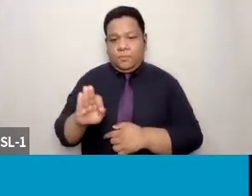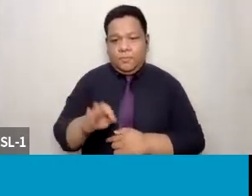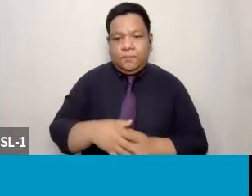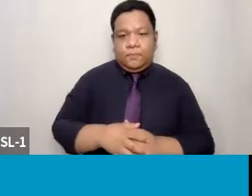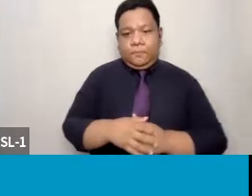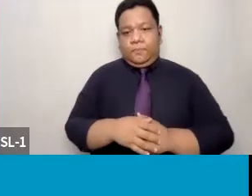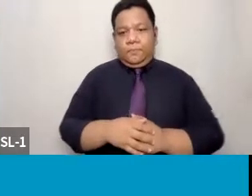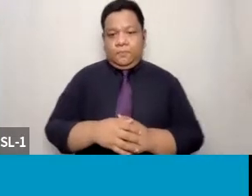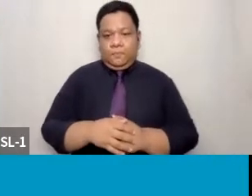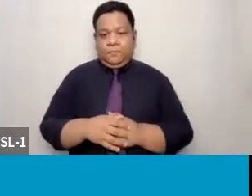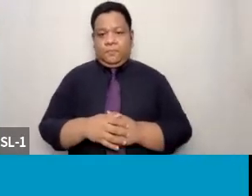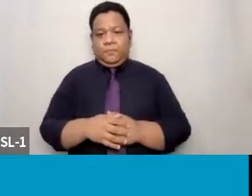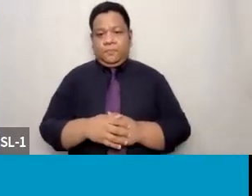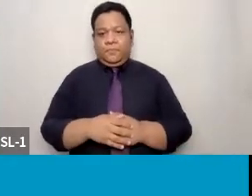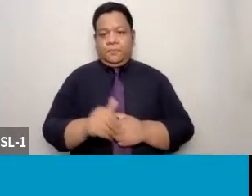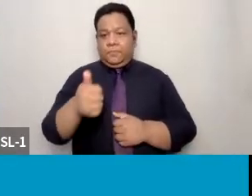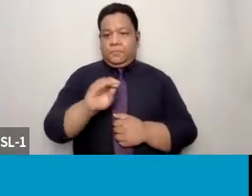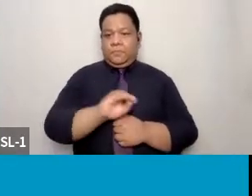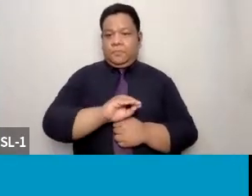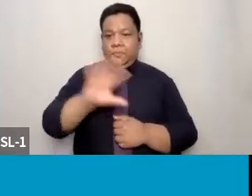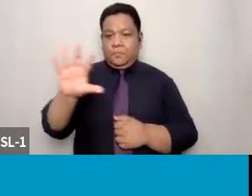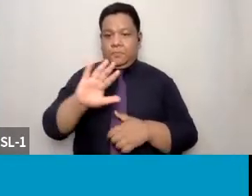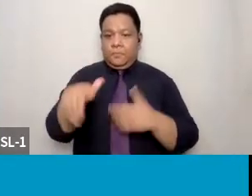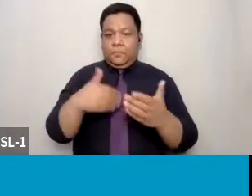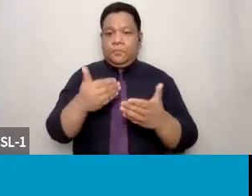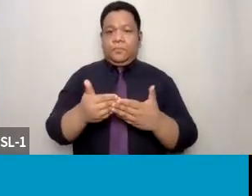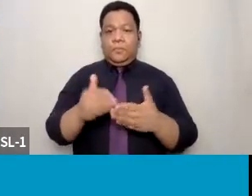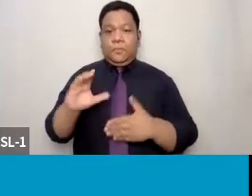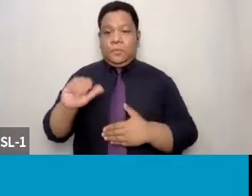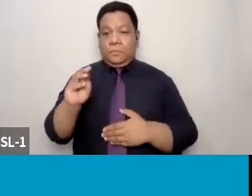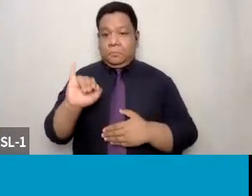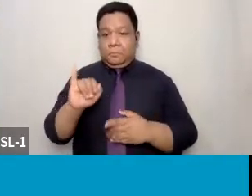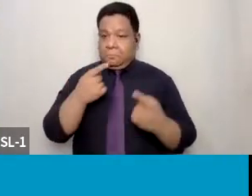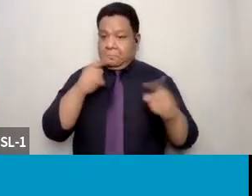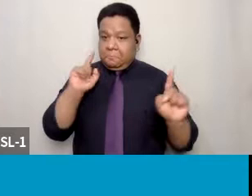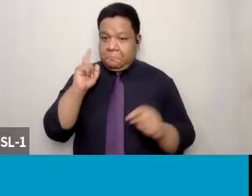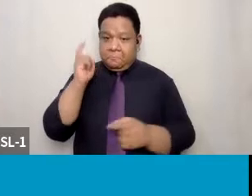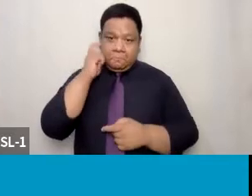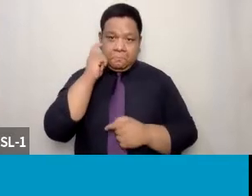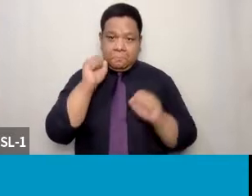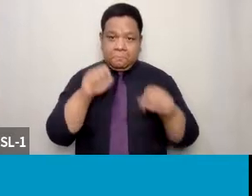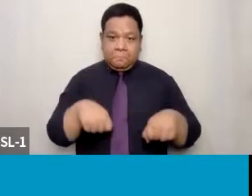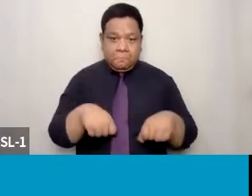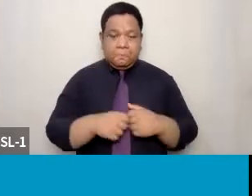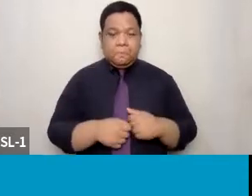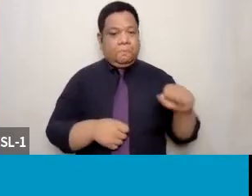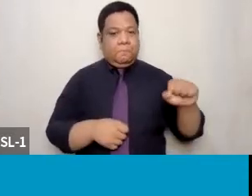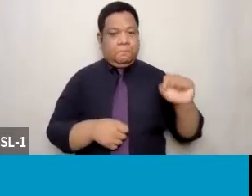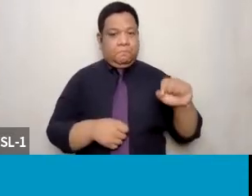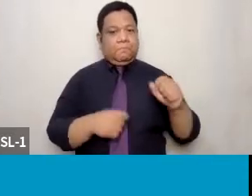Good morning to all of us! Cami, can you hear me? Yes, I can hear you loud and clear.